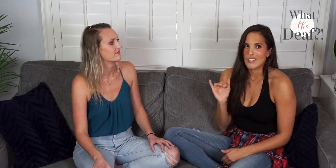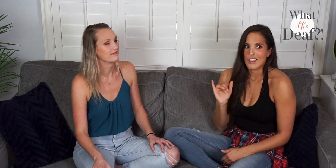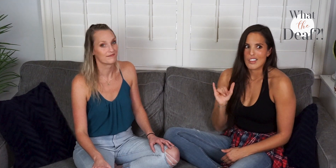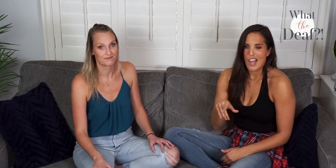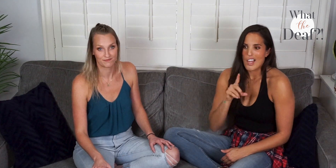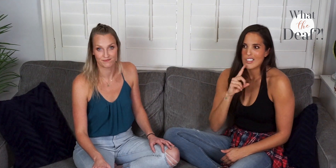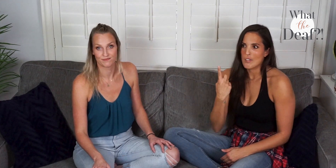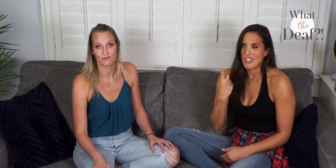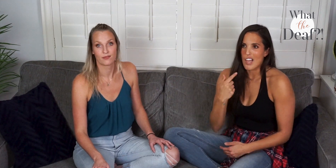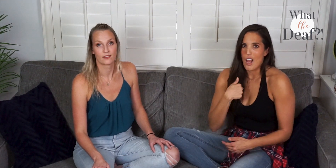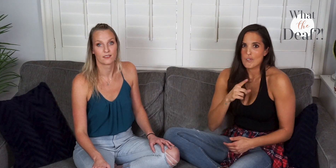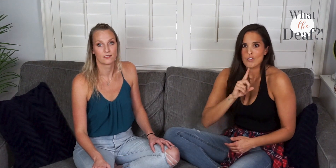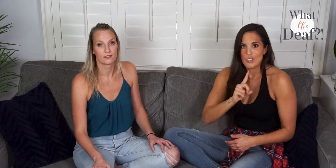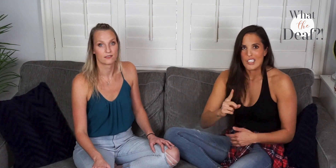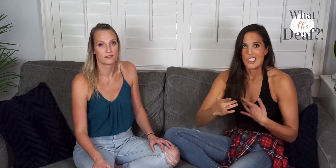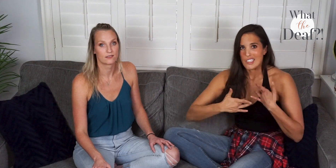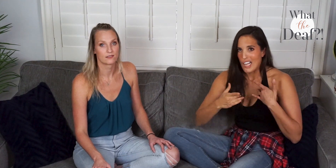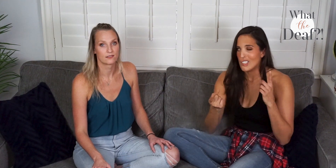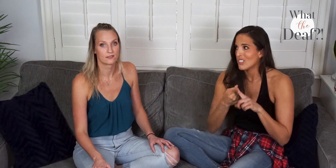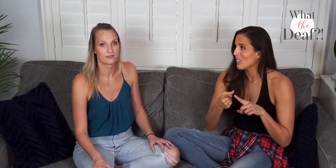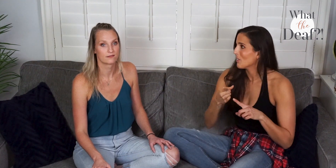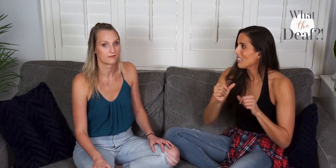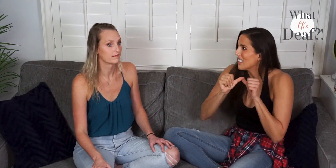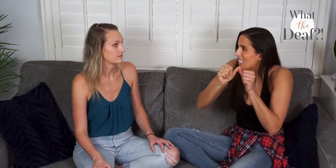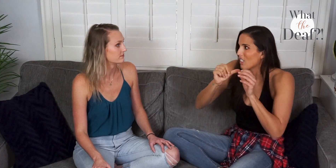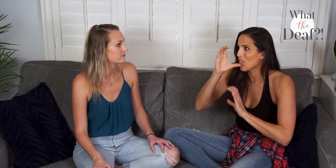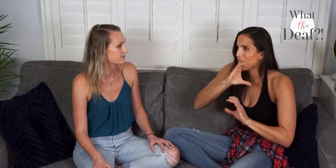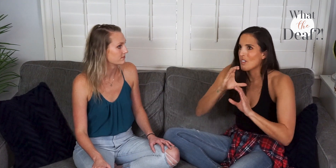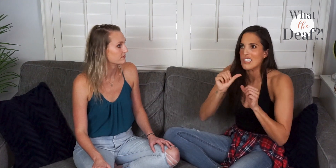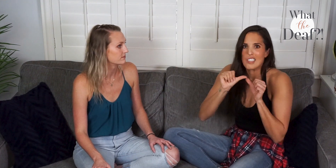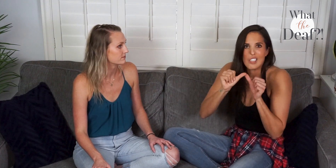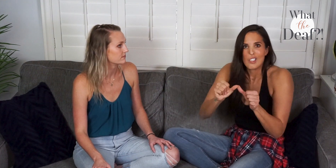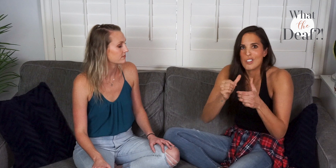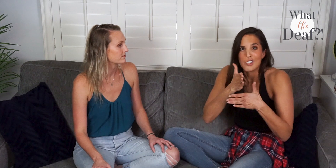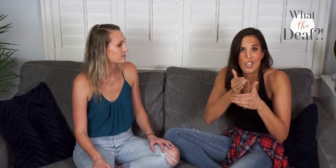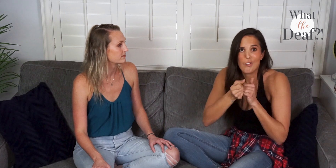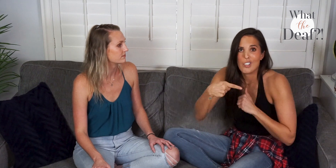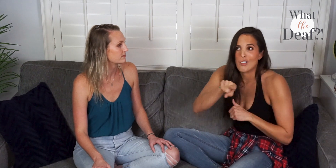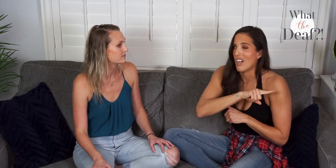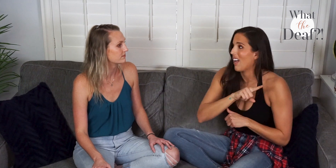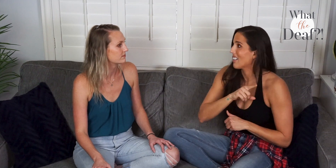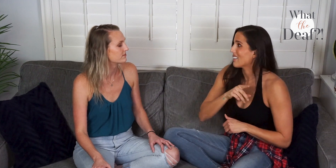And that is something I'm really excited to continue to explore and continue to share with you all.